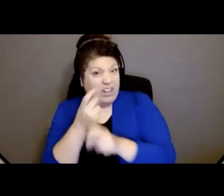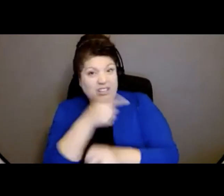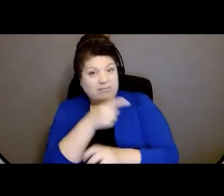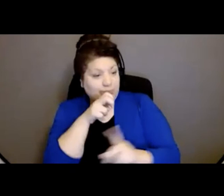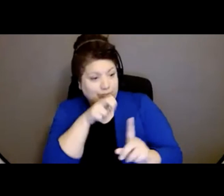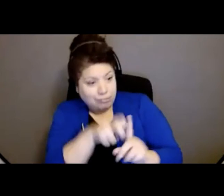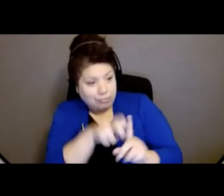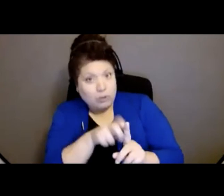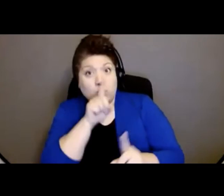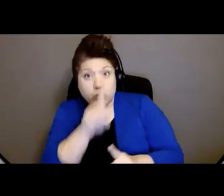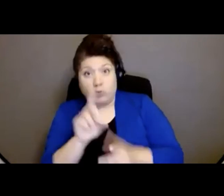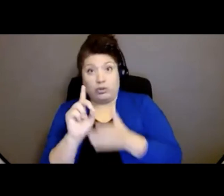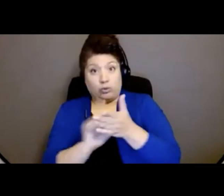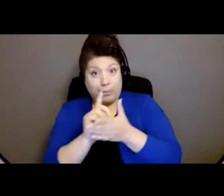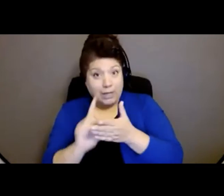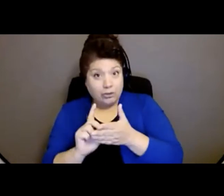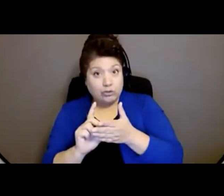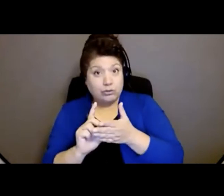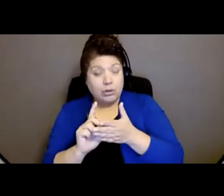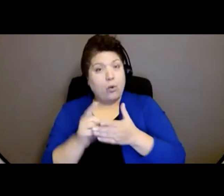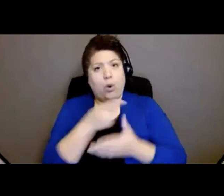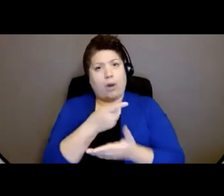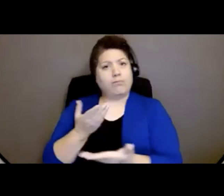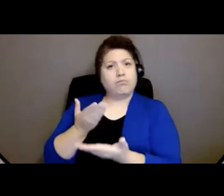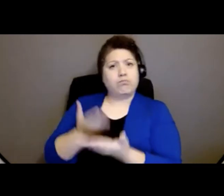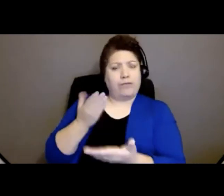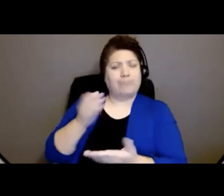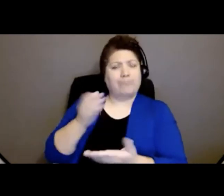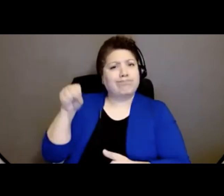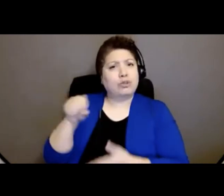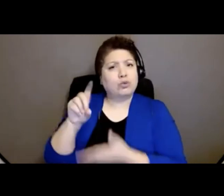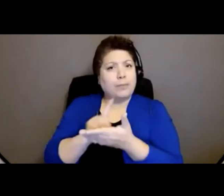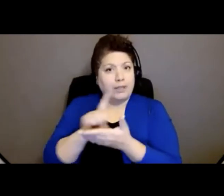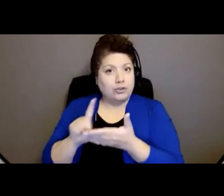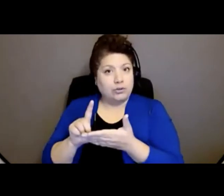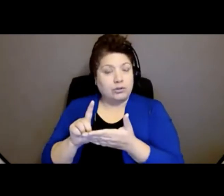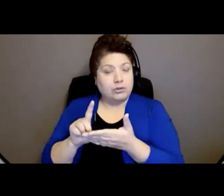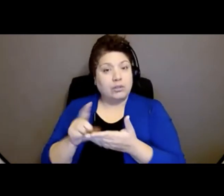WE NEED TO BE BELIEVED WHEN THESE THINGS HAPPEN AND WE NEED TO ACKNOWLEDGE THAT